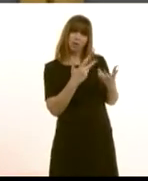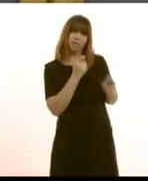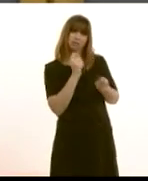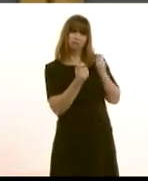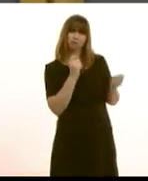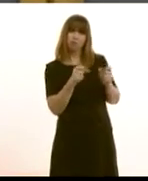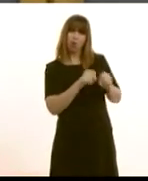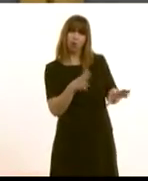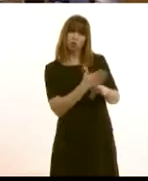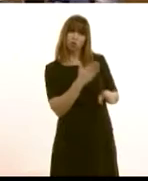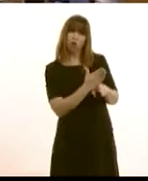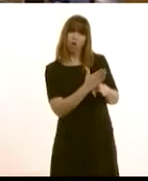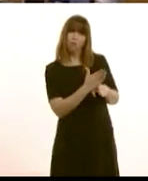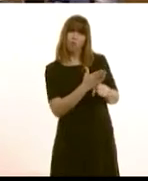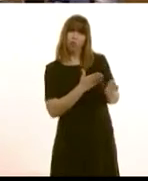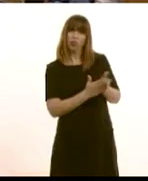of that cut? Carwyn Jones: I donít accept that there need